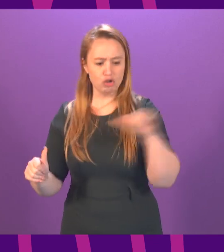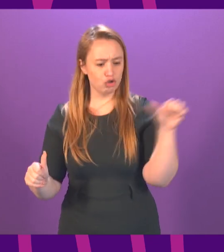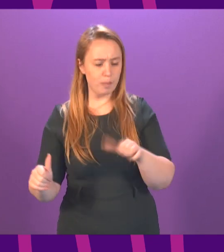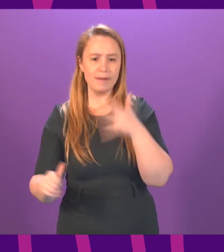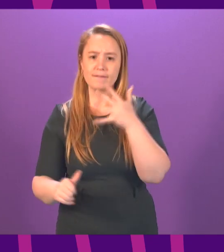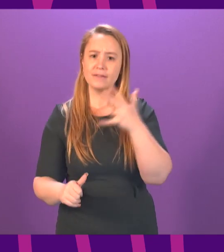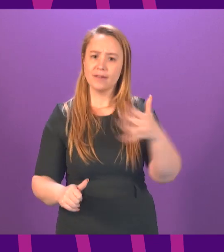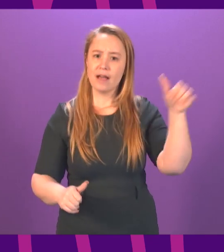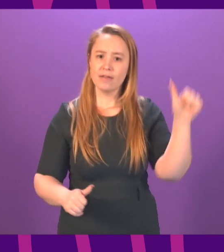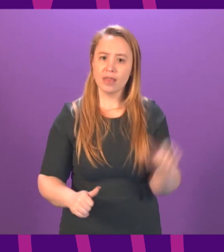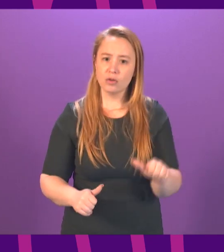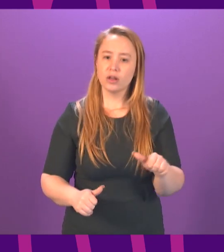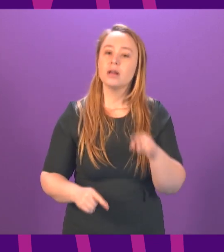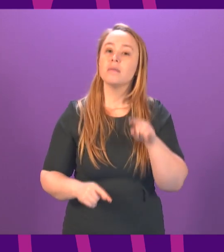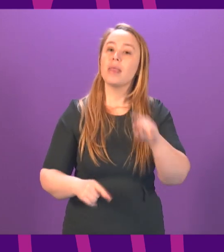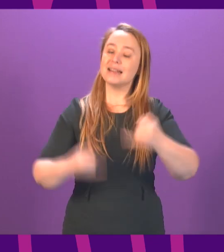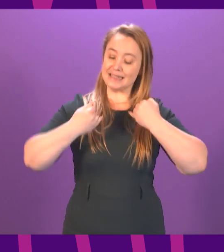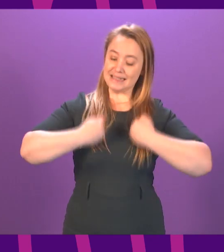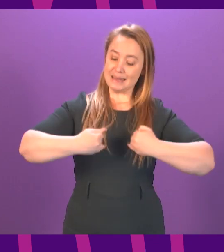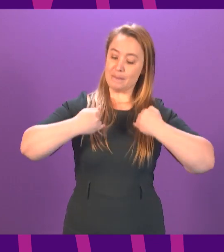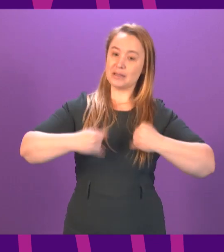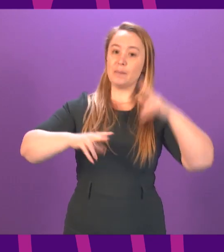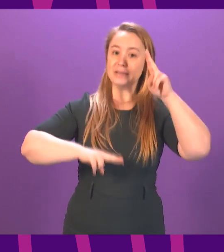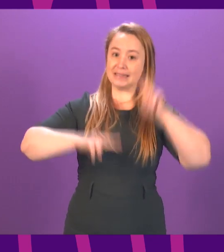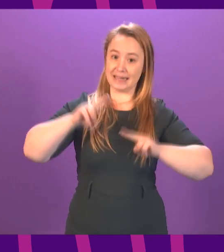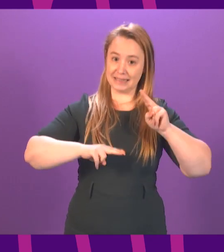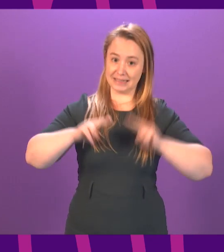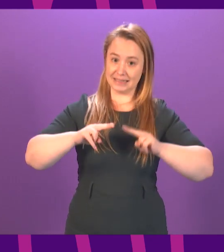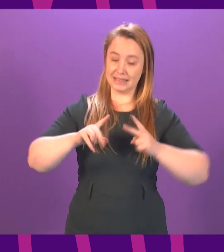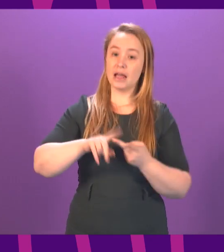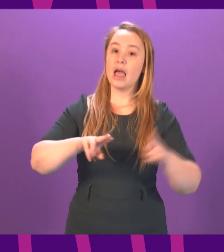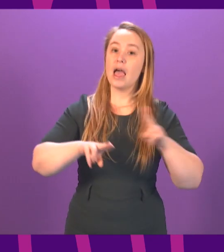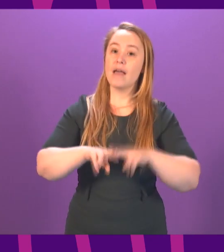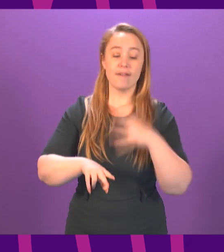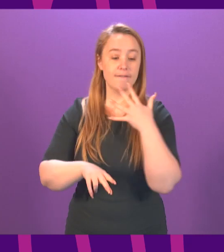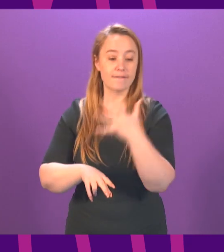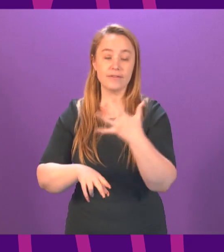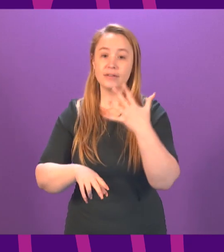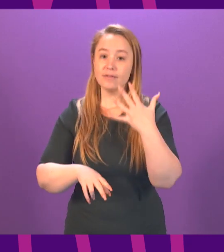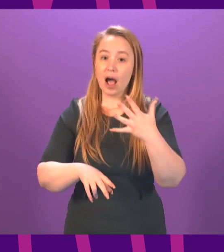The figure is for symptomatic testing. If that figure of 20,000 had been 50,000 or 60,000, it